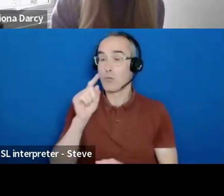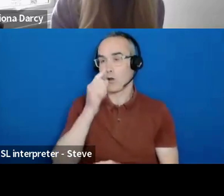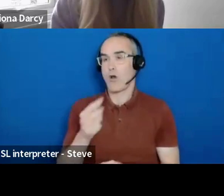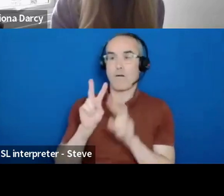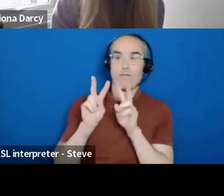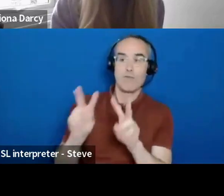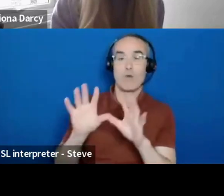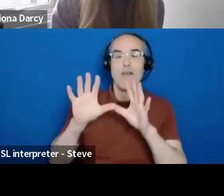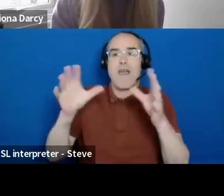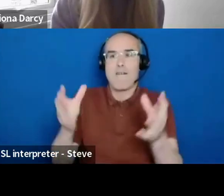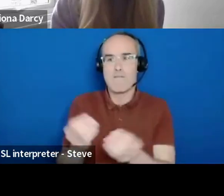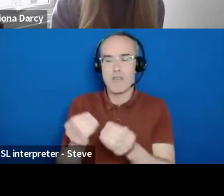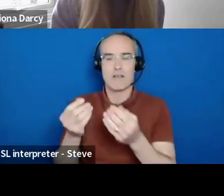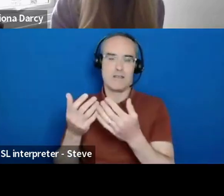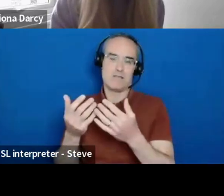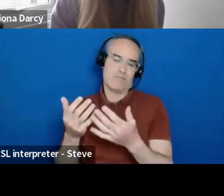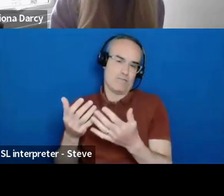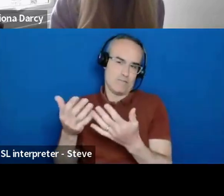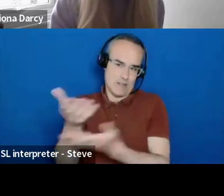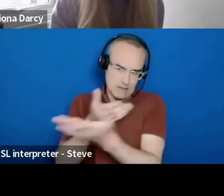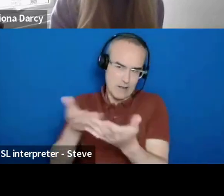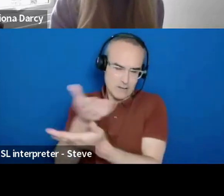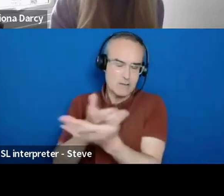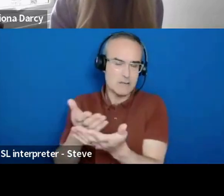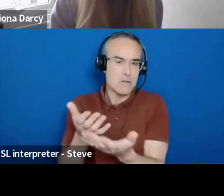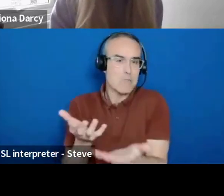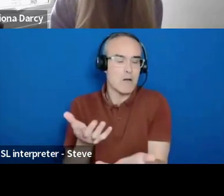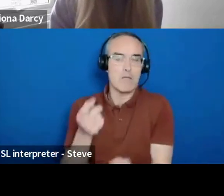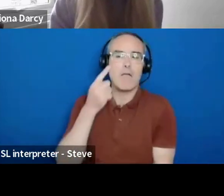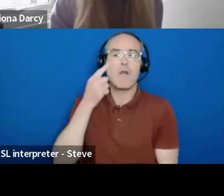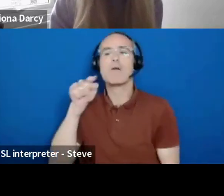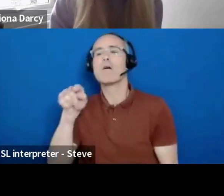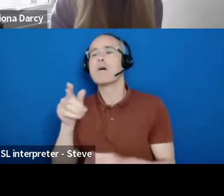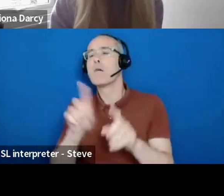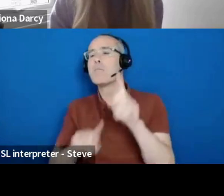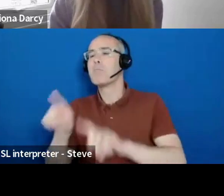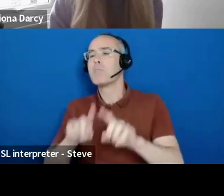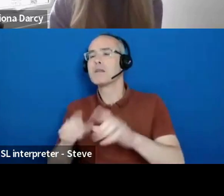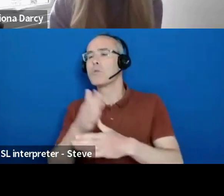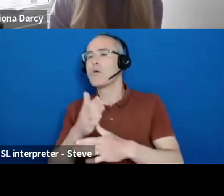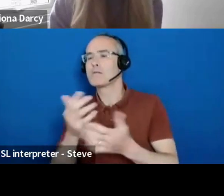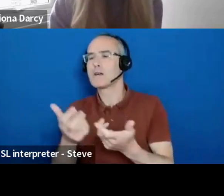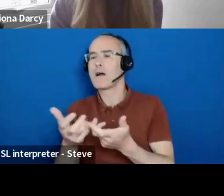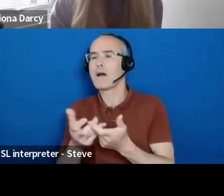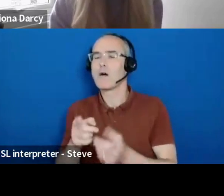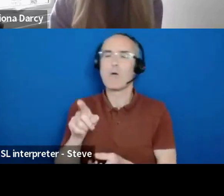see how the meetings operate, what the relationship is between the chair and the members, and that kind of thing. Just gives you a,